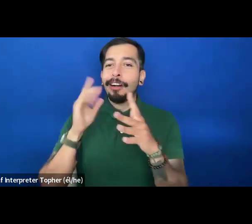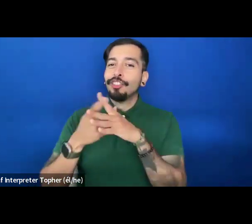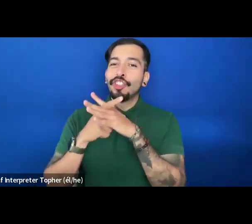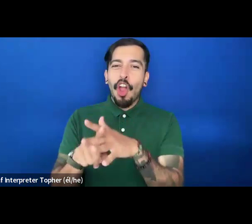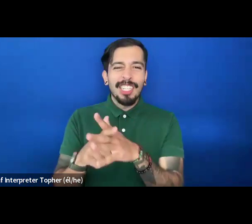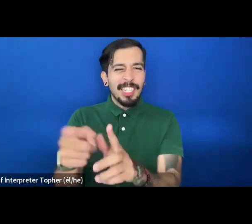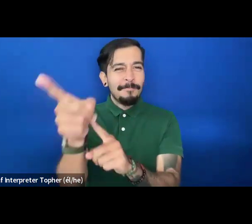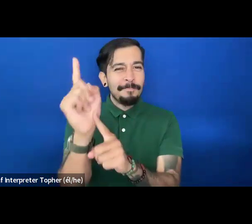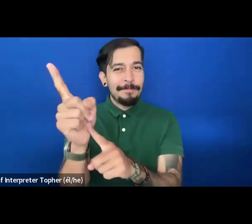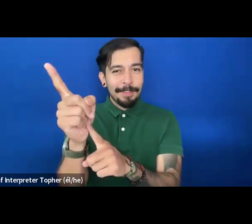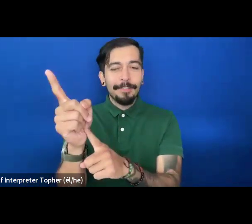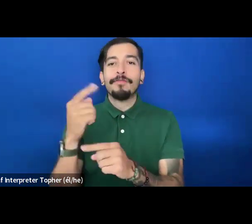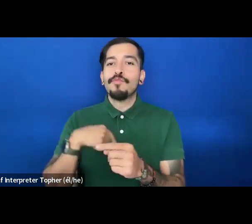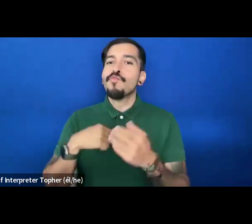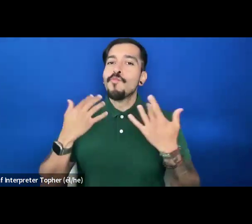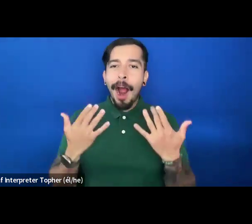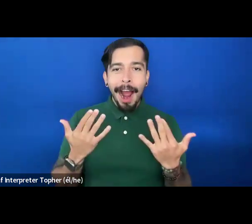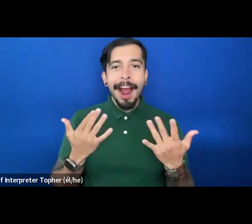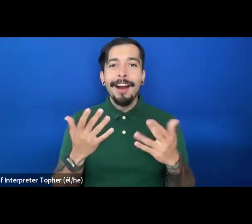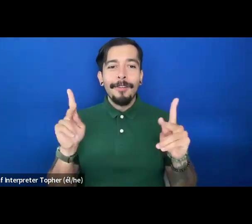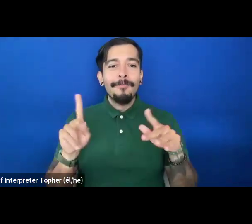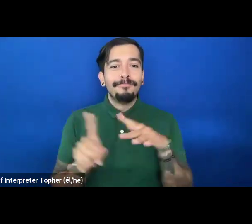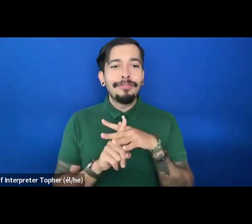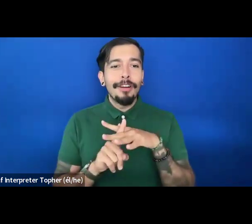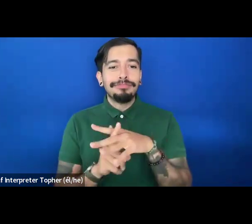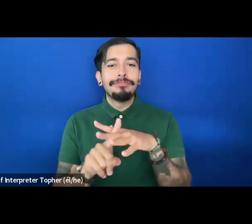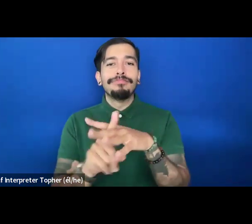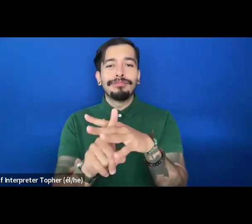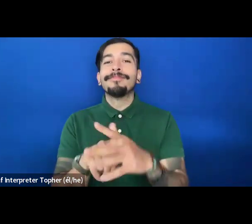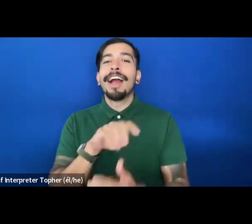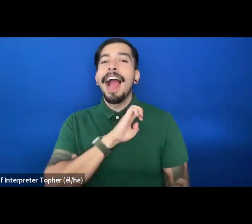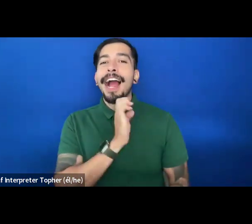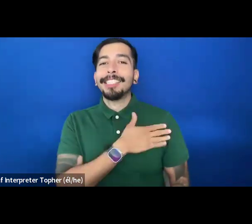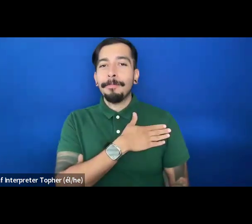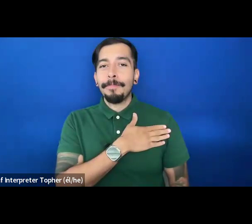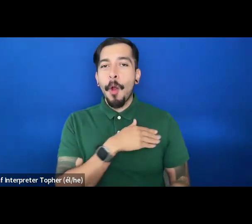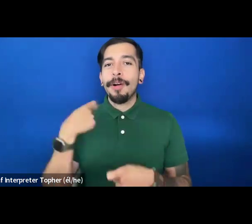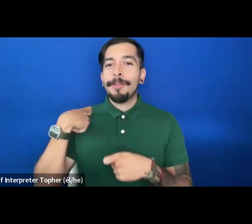(interpreter speaking in Spanish)